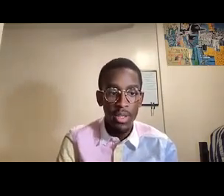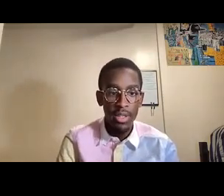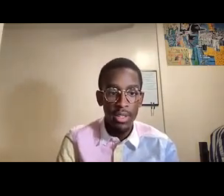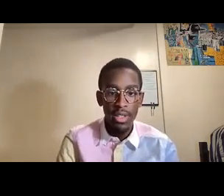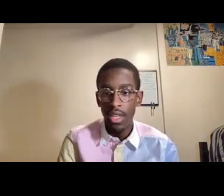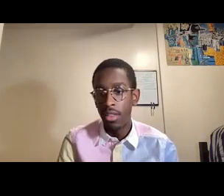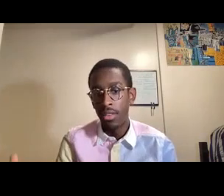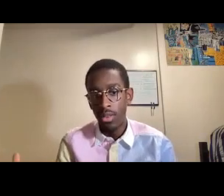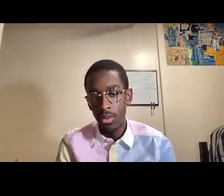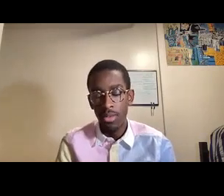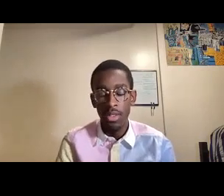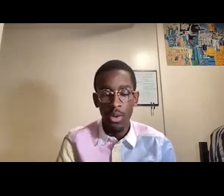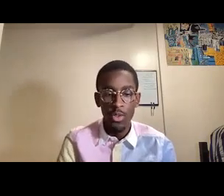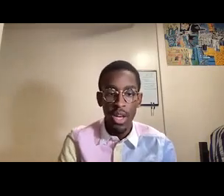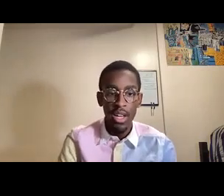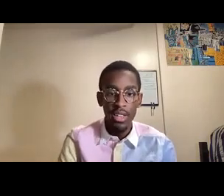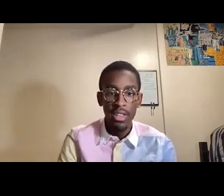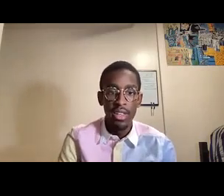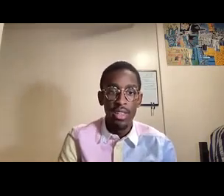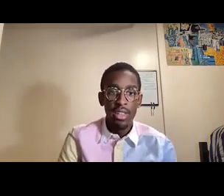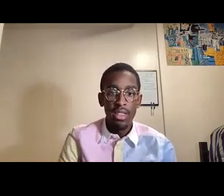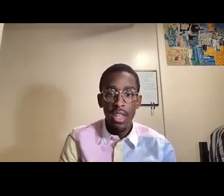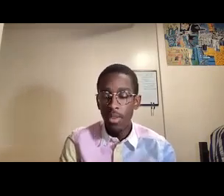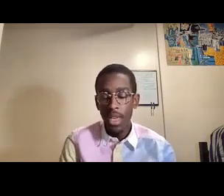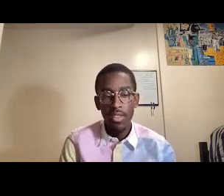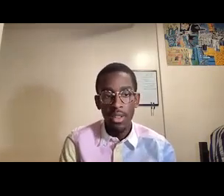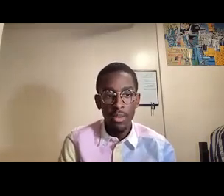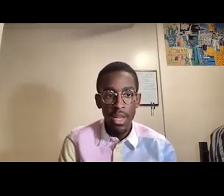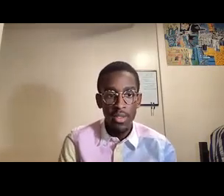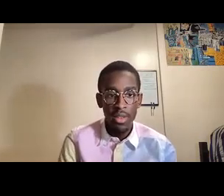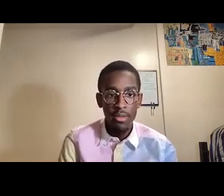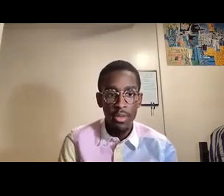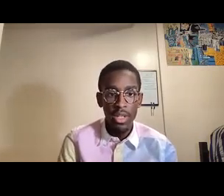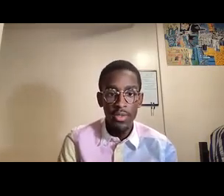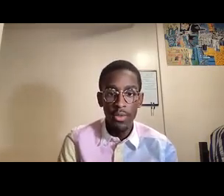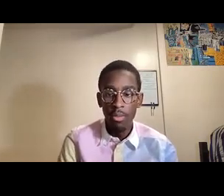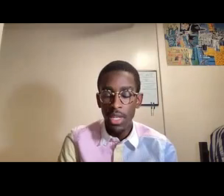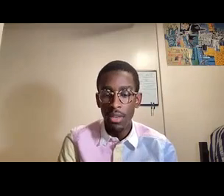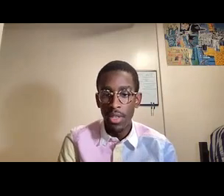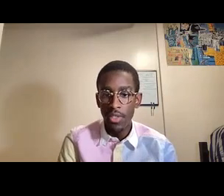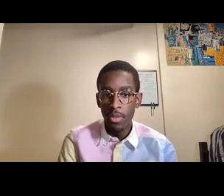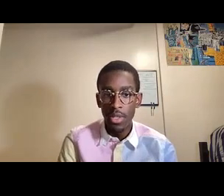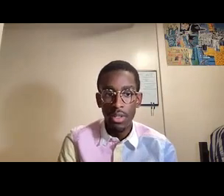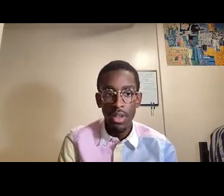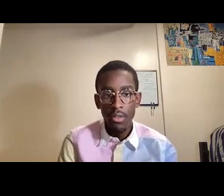and the day you know goes by and that's that's it, that's it for us for many of us but